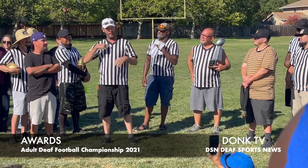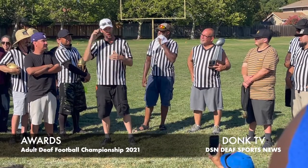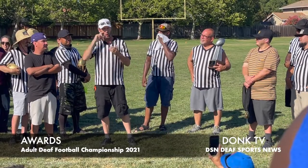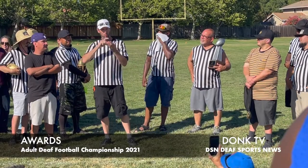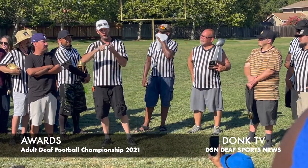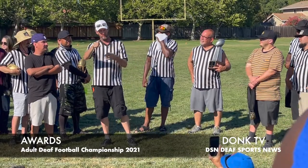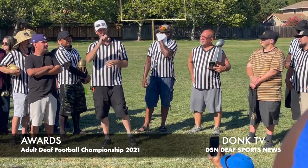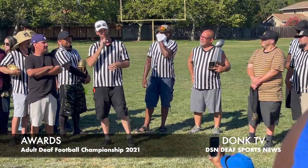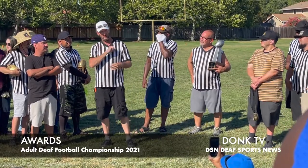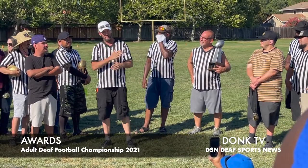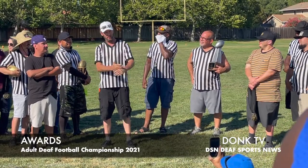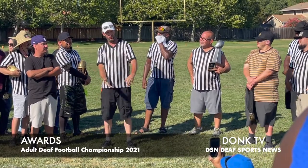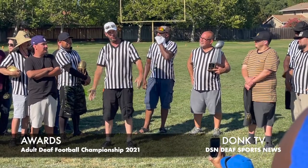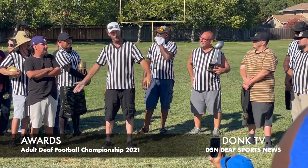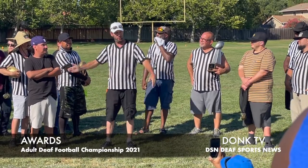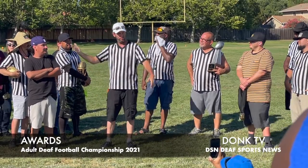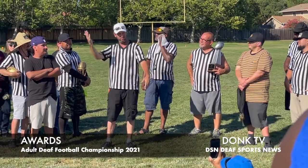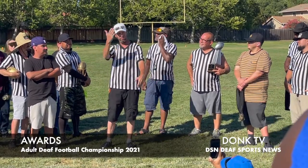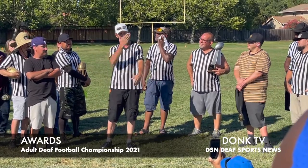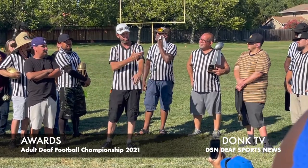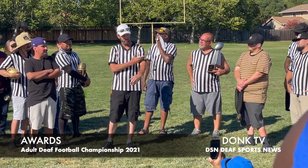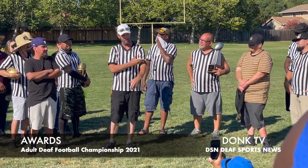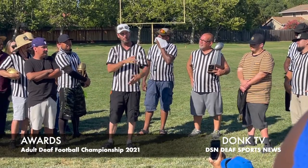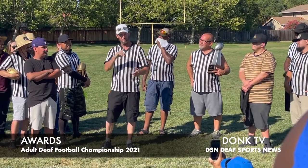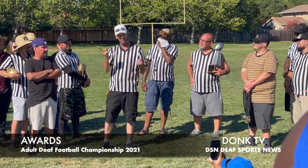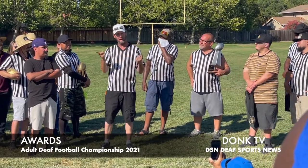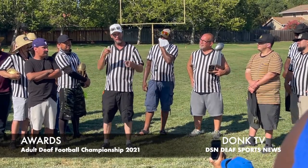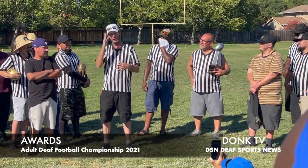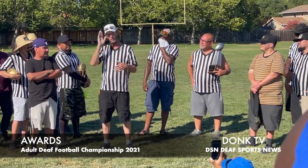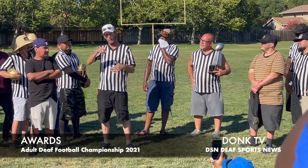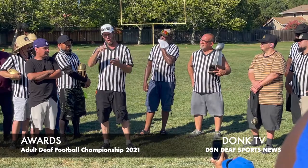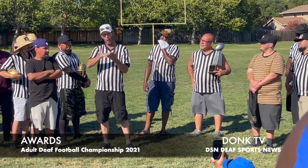I'm noticed how far this club has come and how much improvement